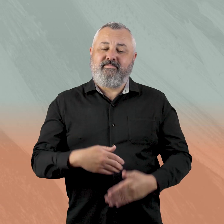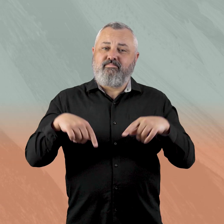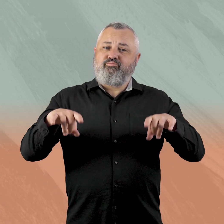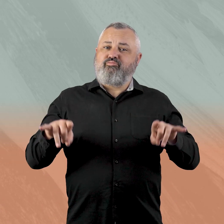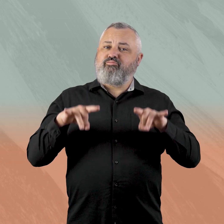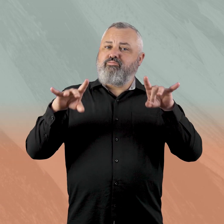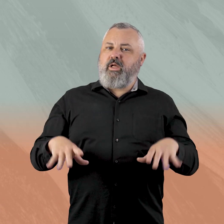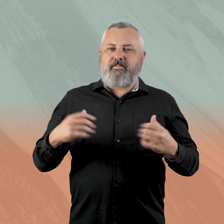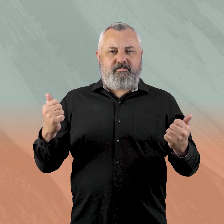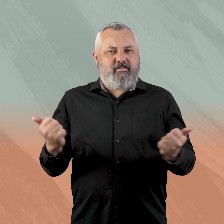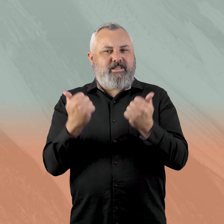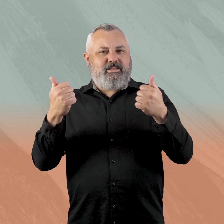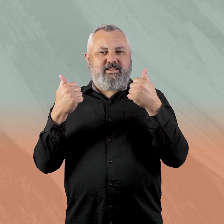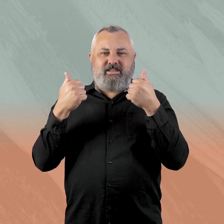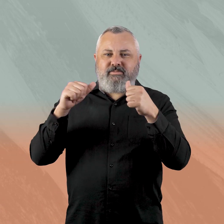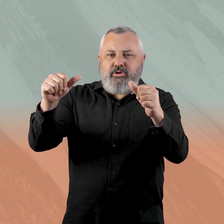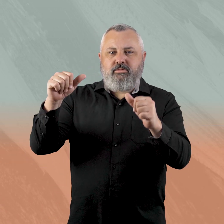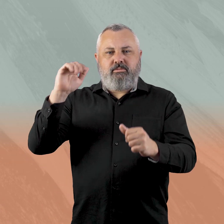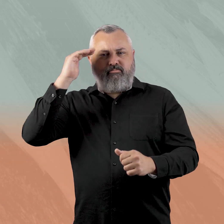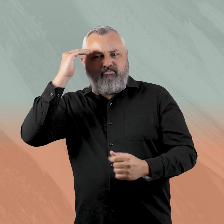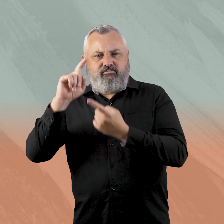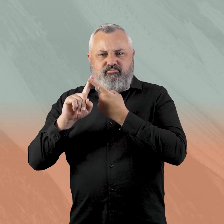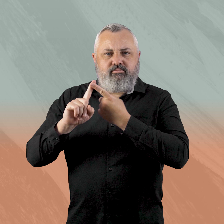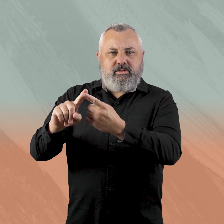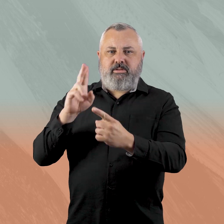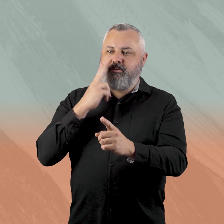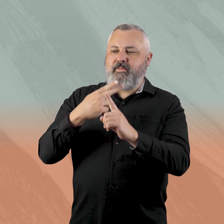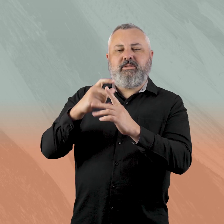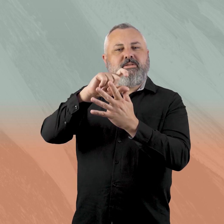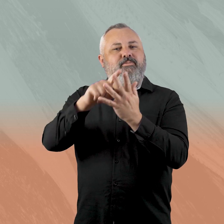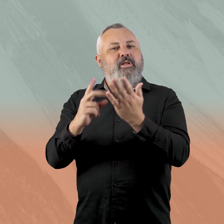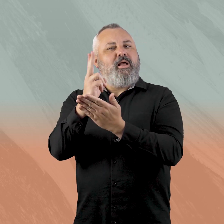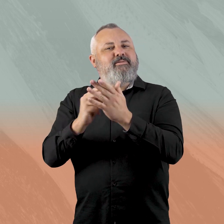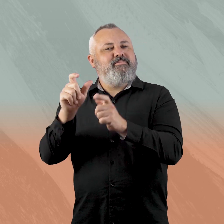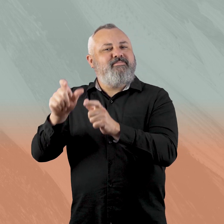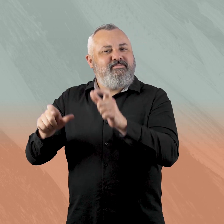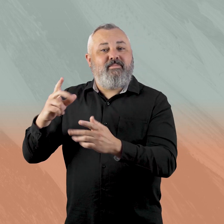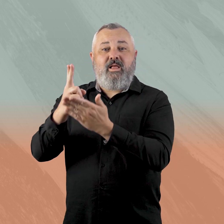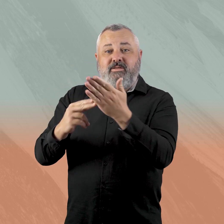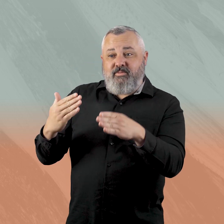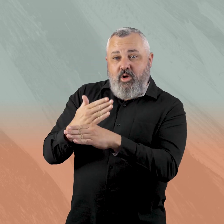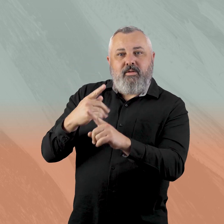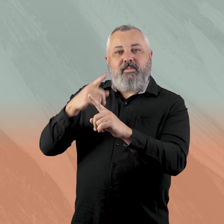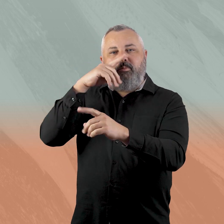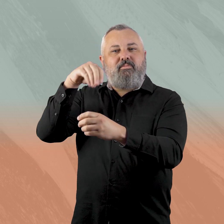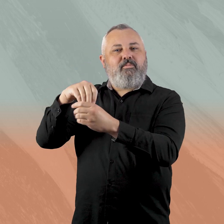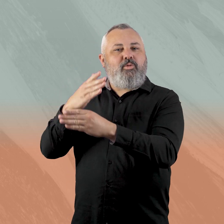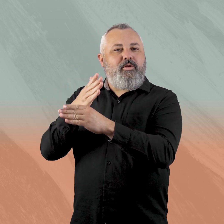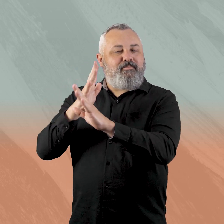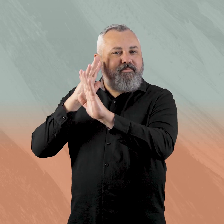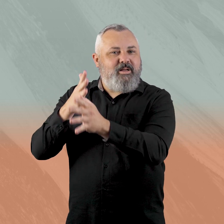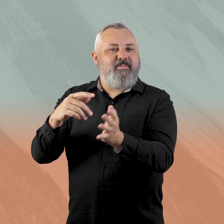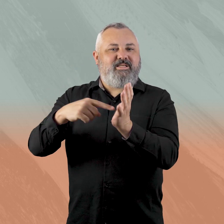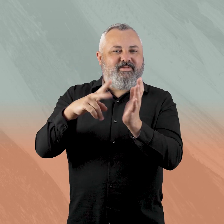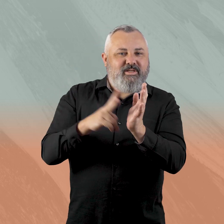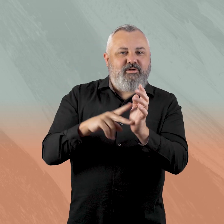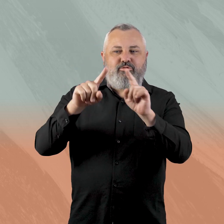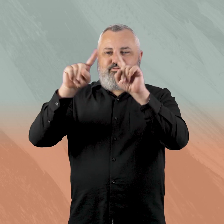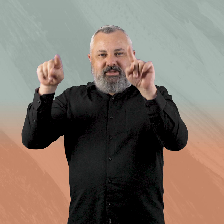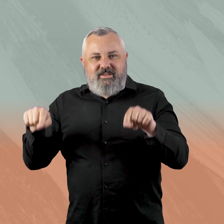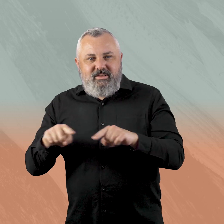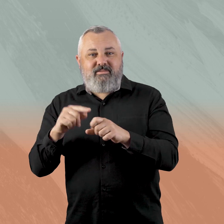There are many thriving and resilient d/Deaf and disabled artists, arts workers, screen practitioners, and